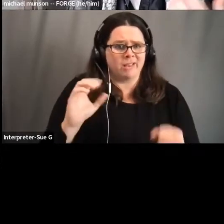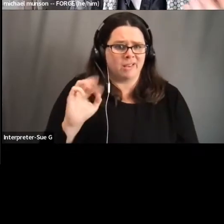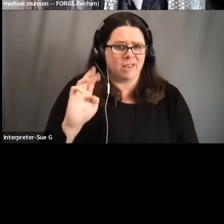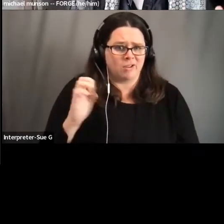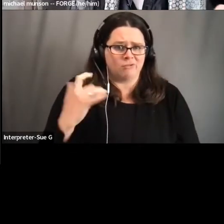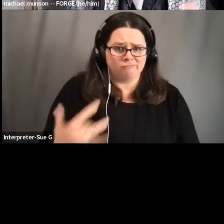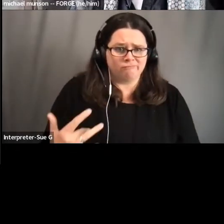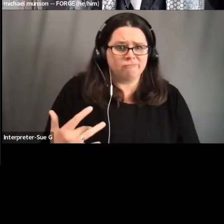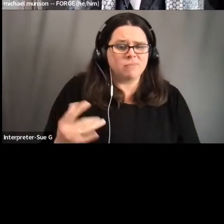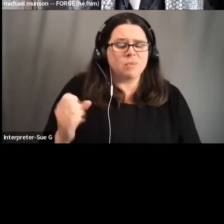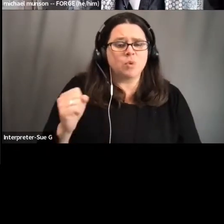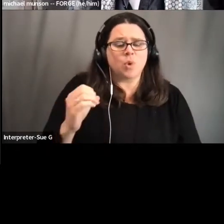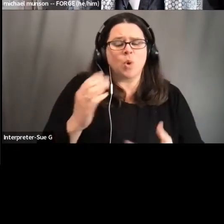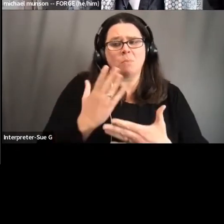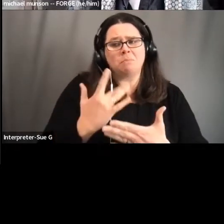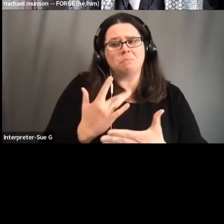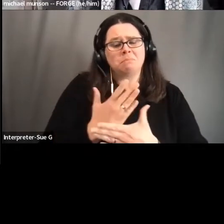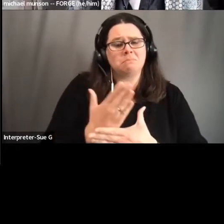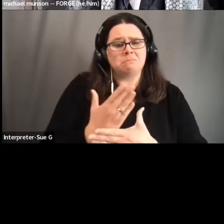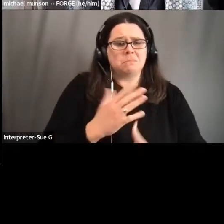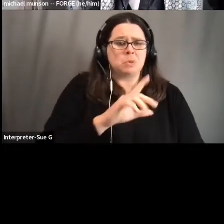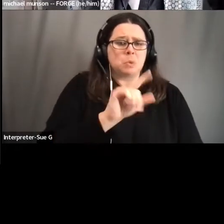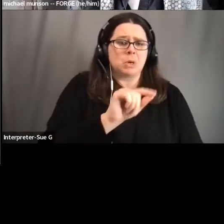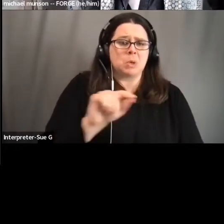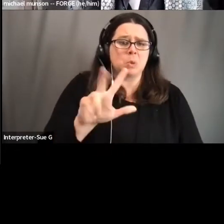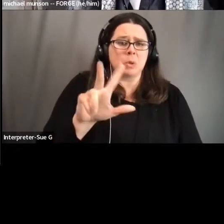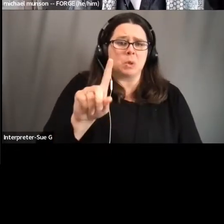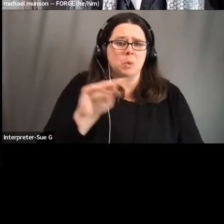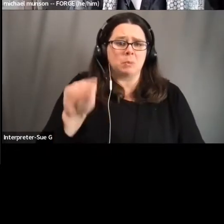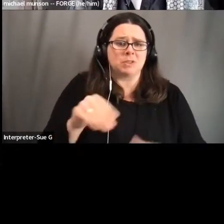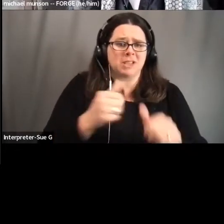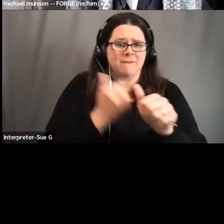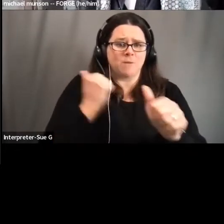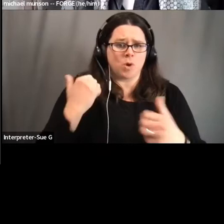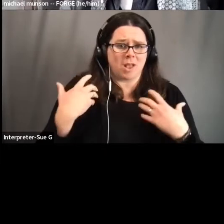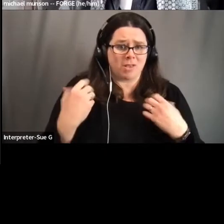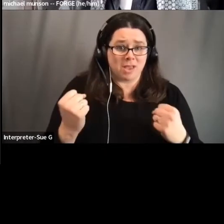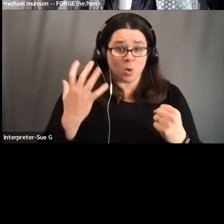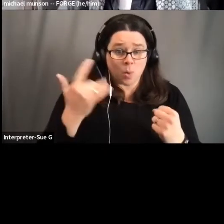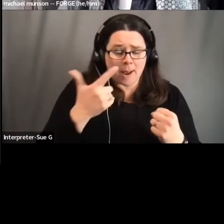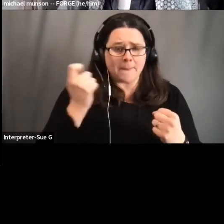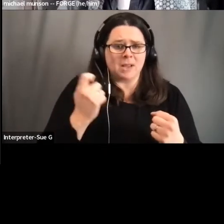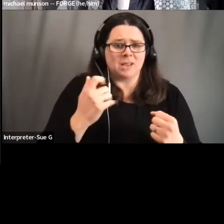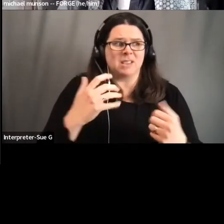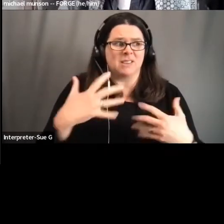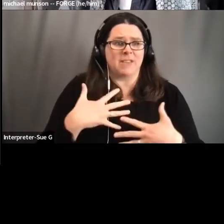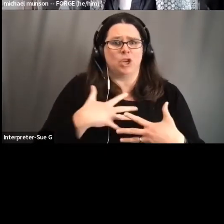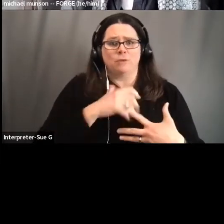So some place between 20 and 31% of folks avoid healthcare out of fear of being disrespected or mistreated.